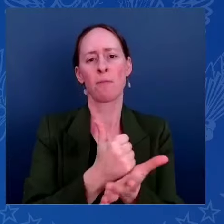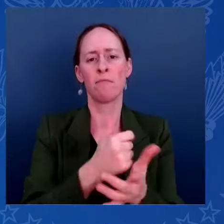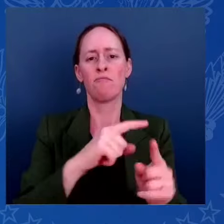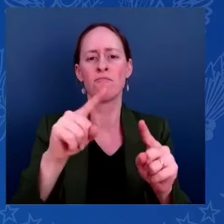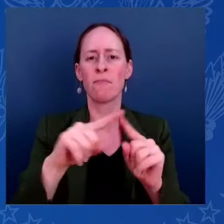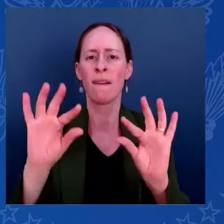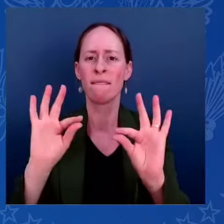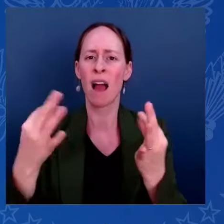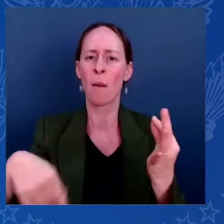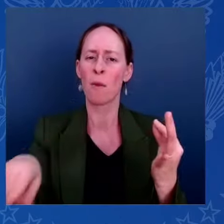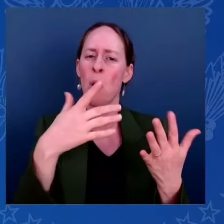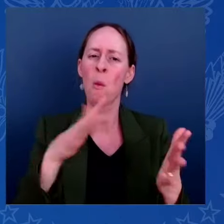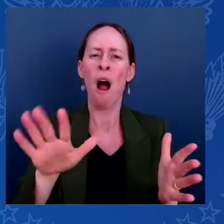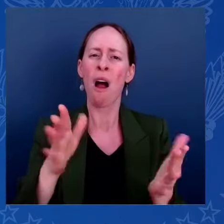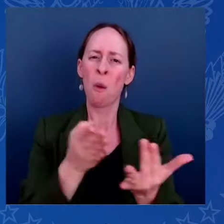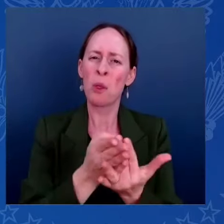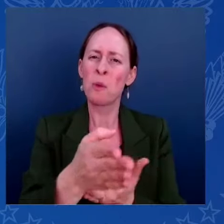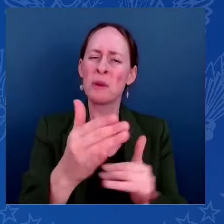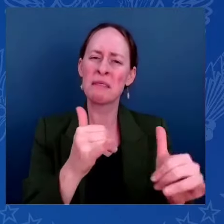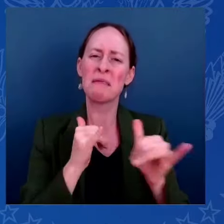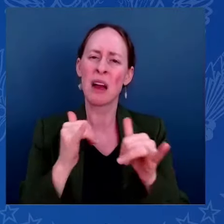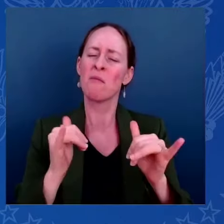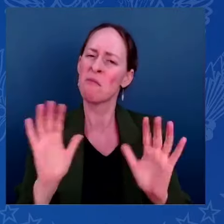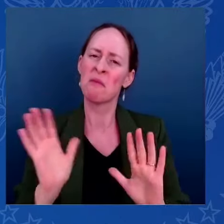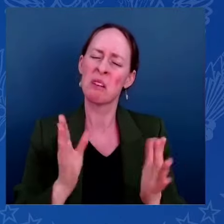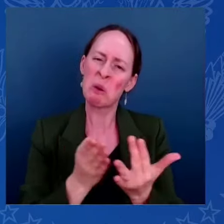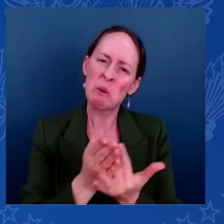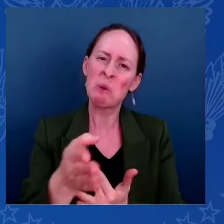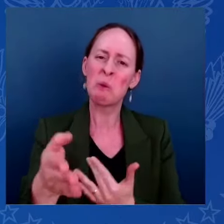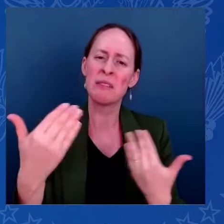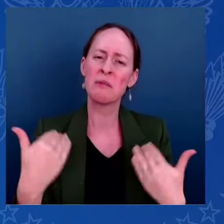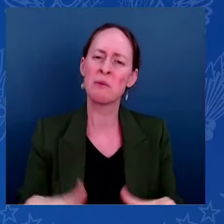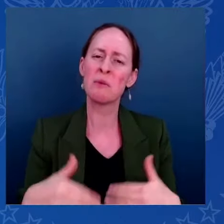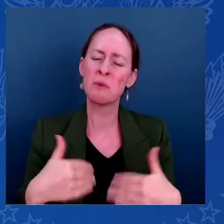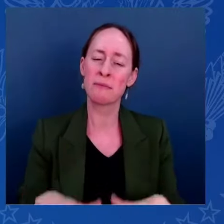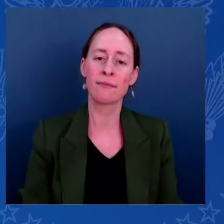Joe has brought his own relentless optimism